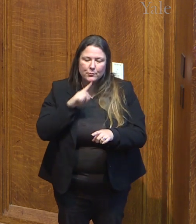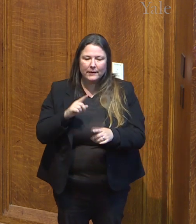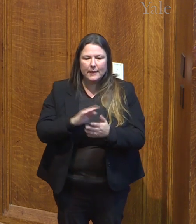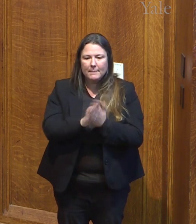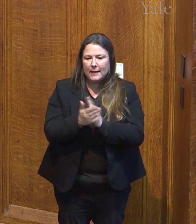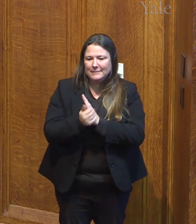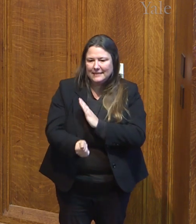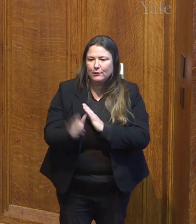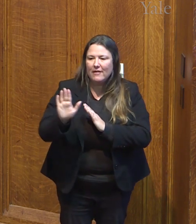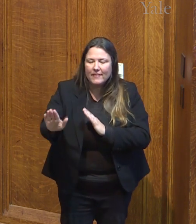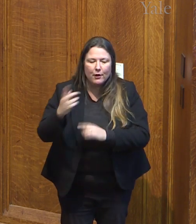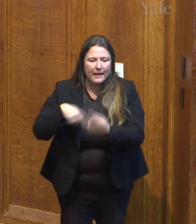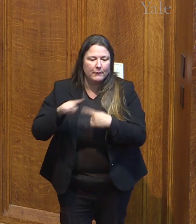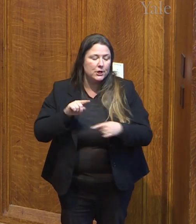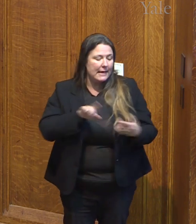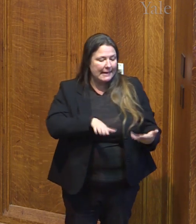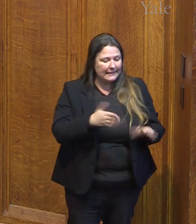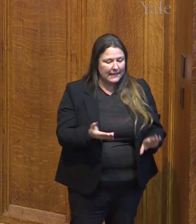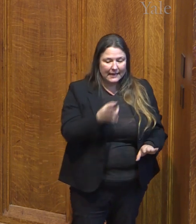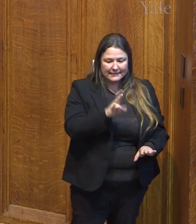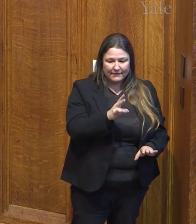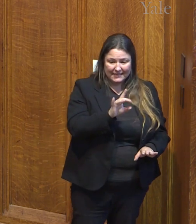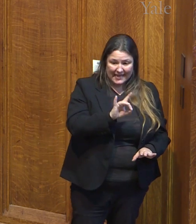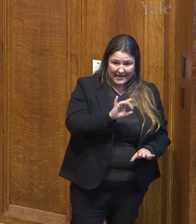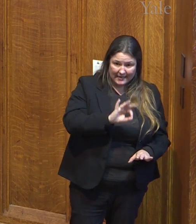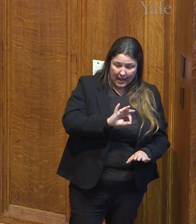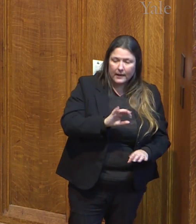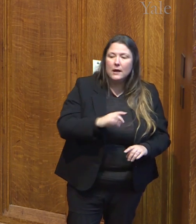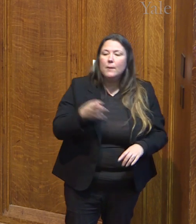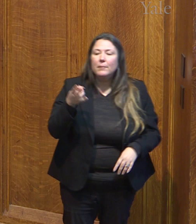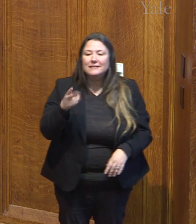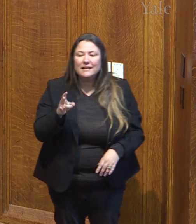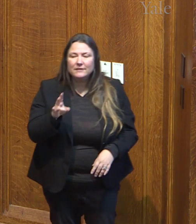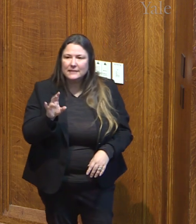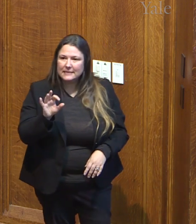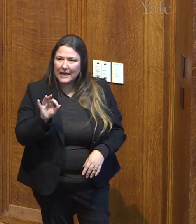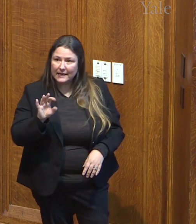He died in 1789 but in 1794, the government gave his school